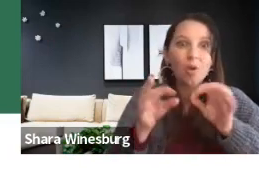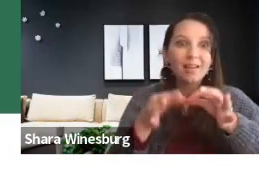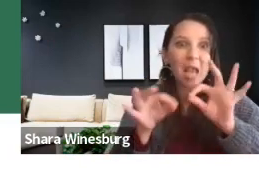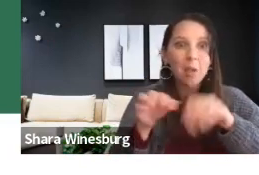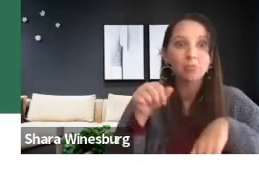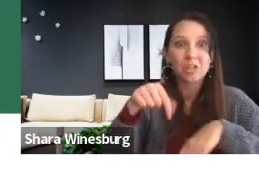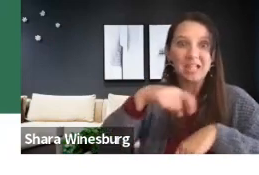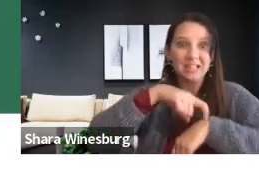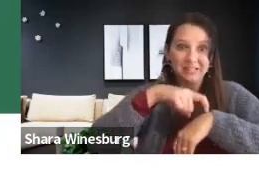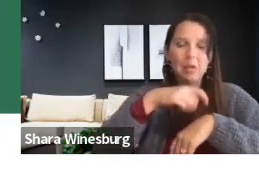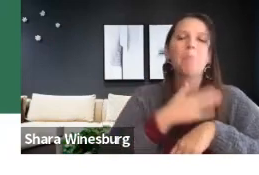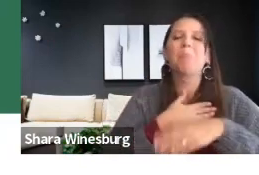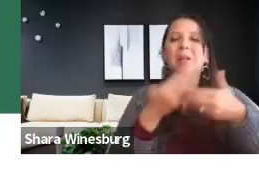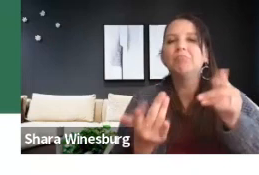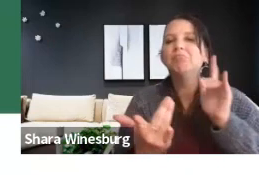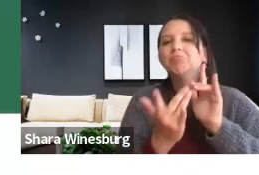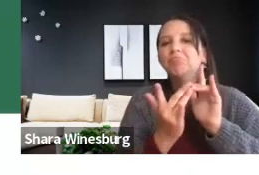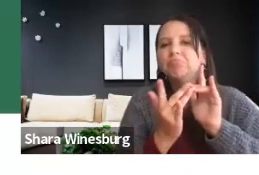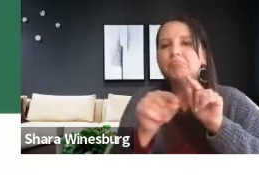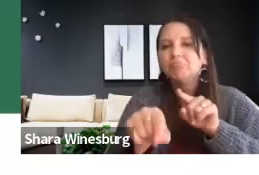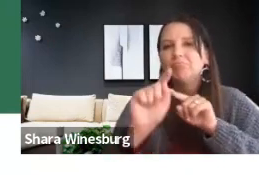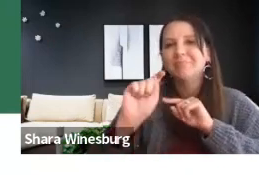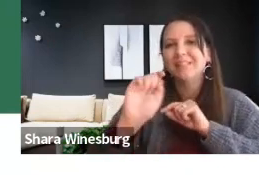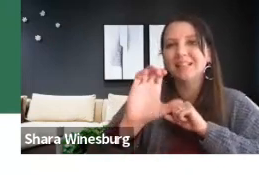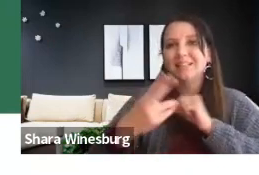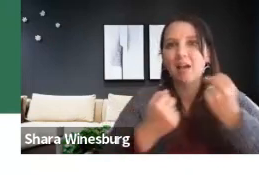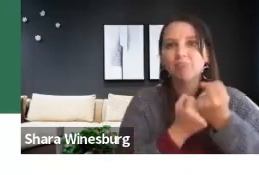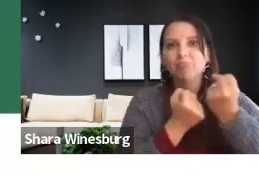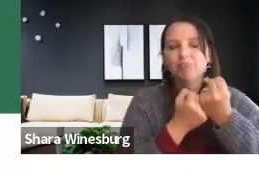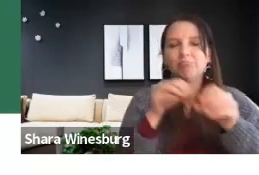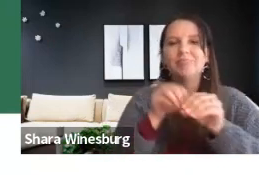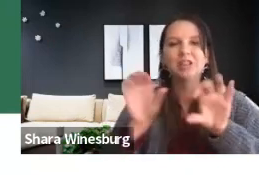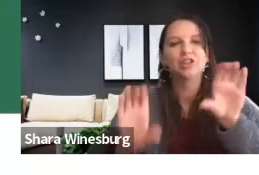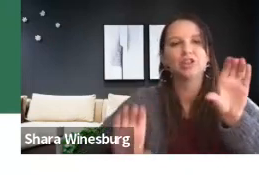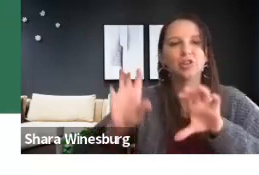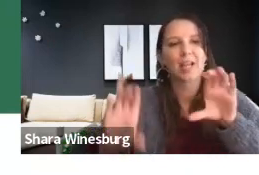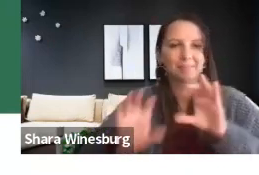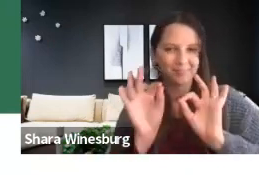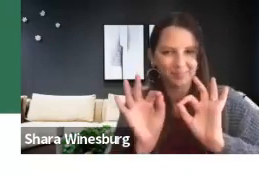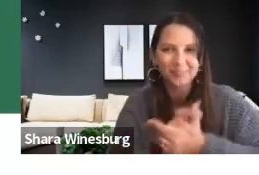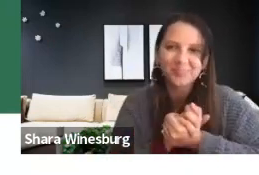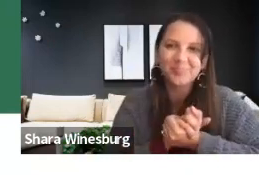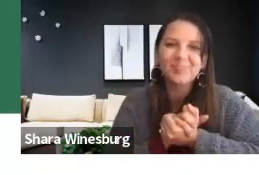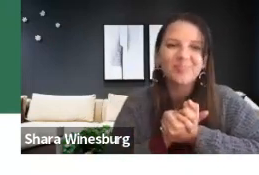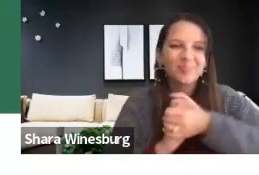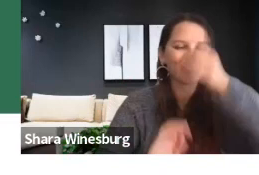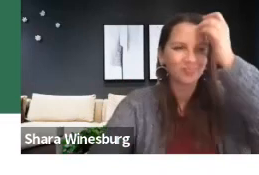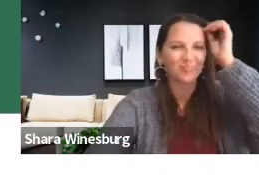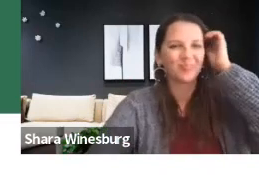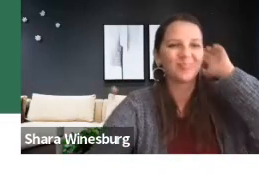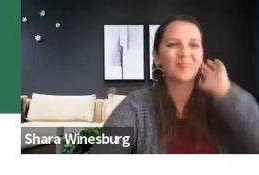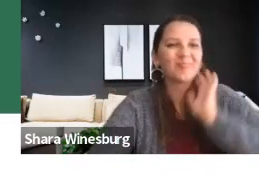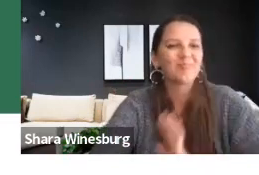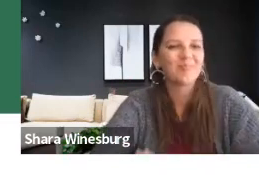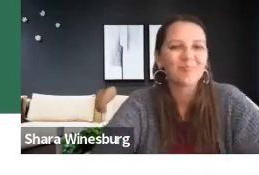If you encounter any audio or video tech issues, please reach out to tech support in the chat.